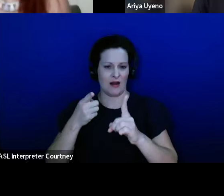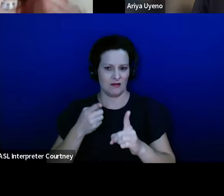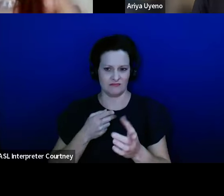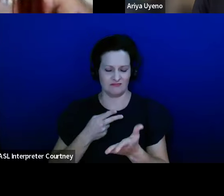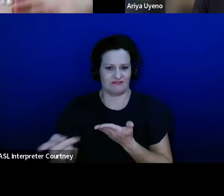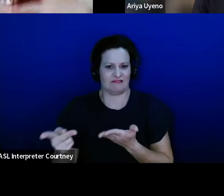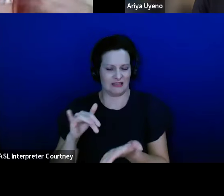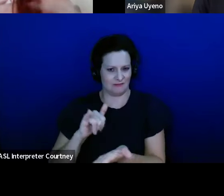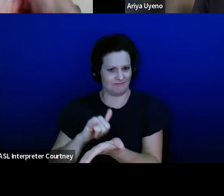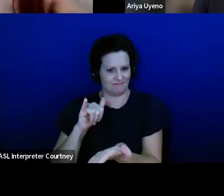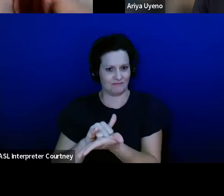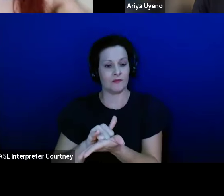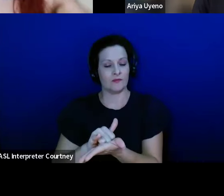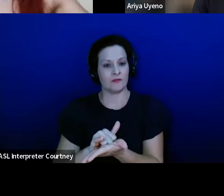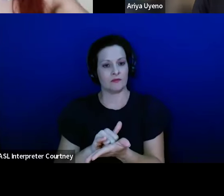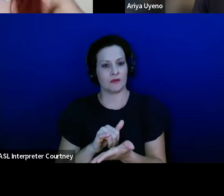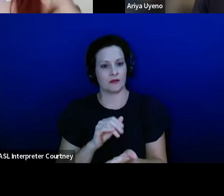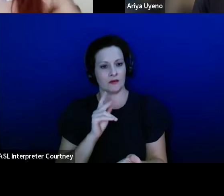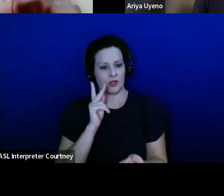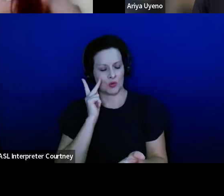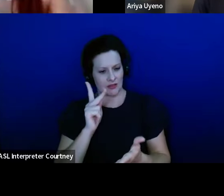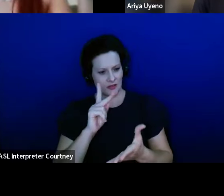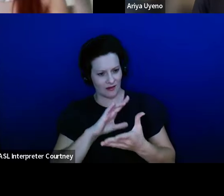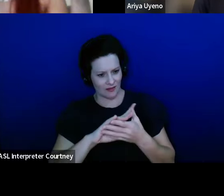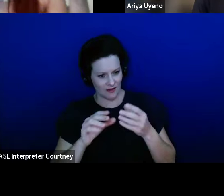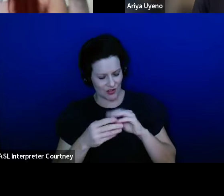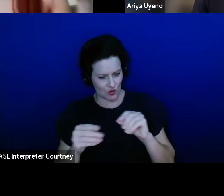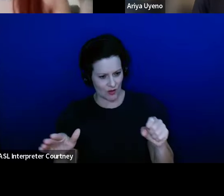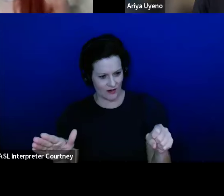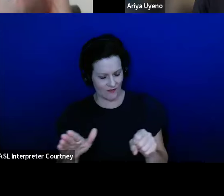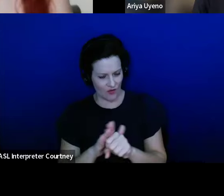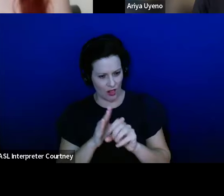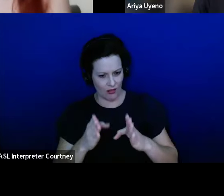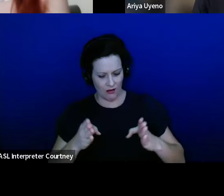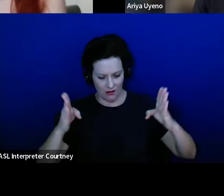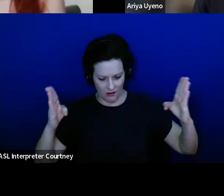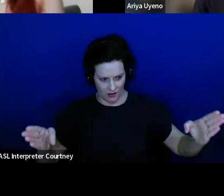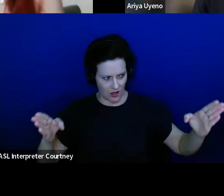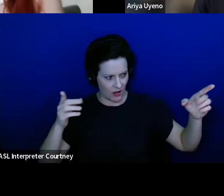Those are in that story when you stretch out the accordion but the outcome is the same.